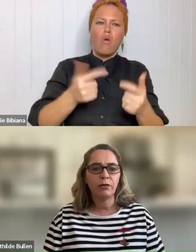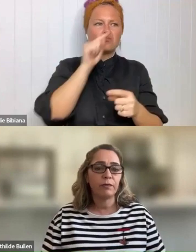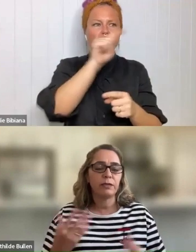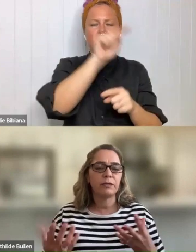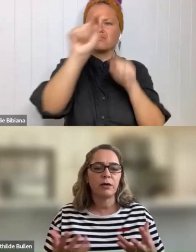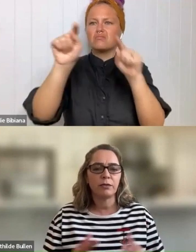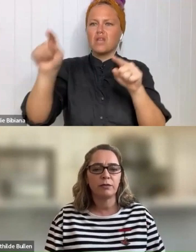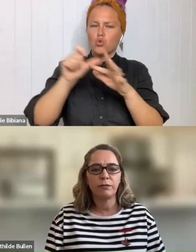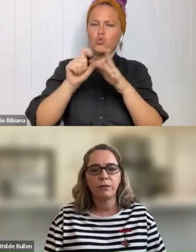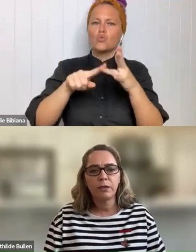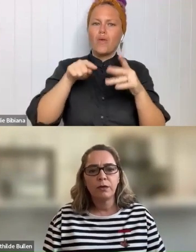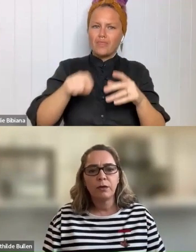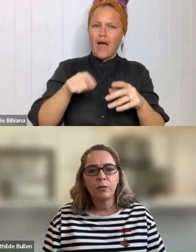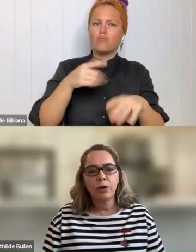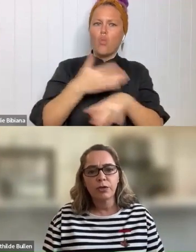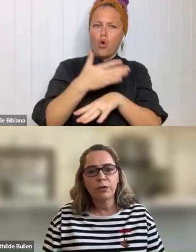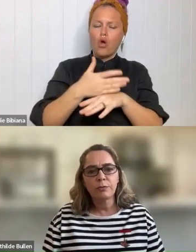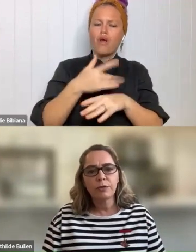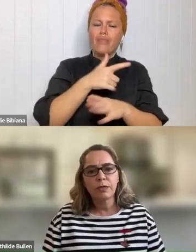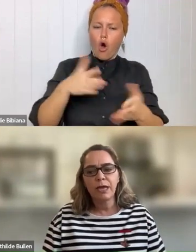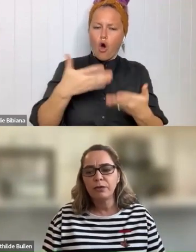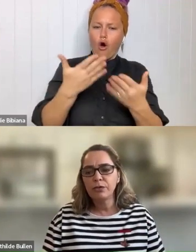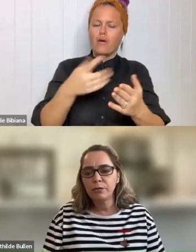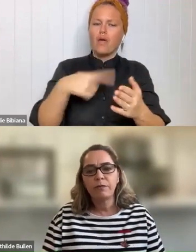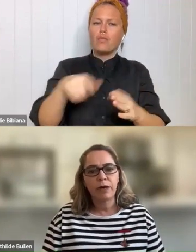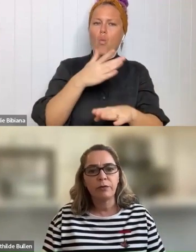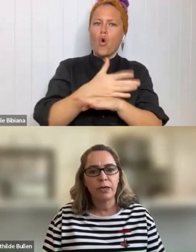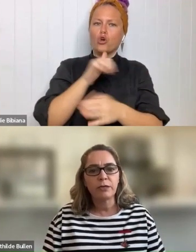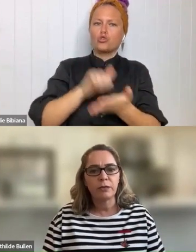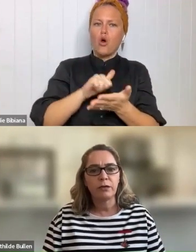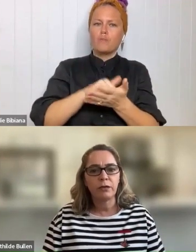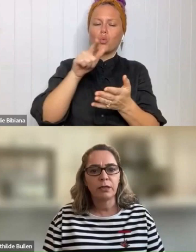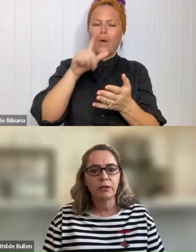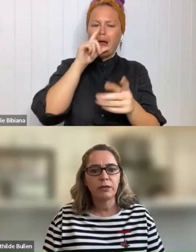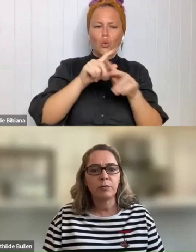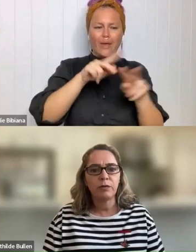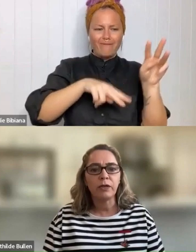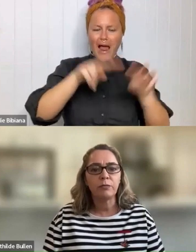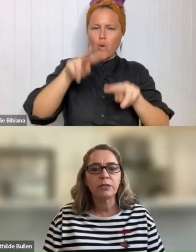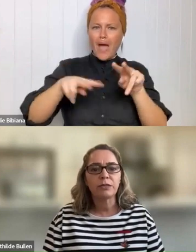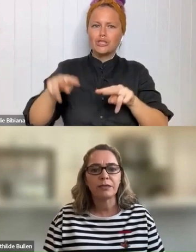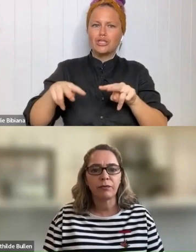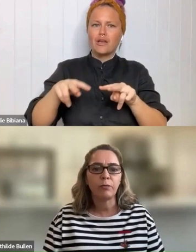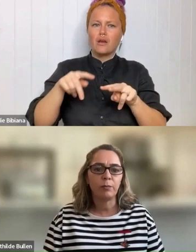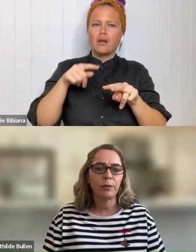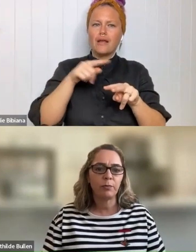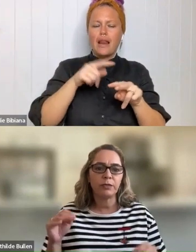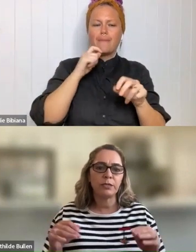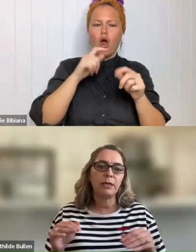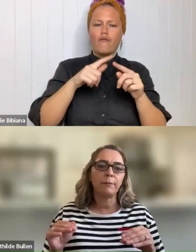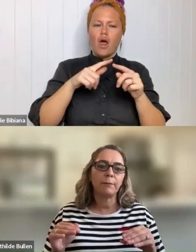offer these kinds of workshops, and you do an evaluation. And it's a bit of a litmus test for where people are sitting.